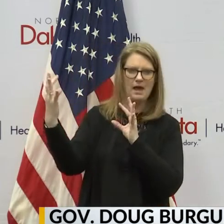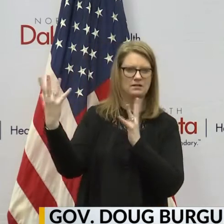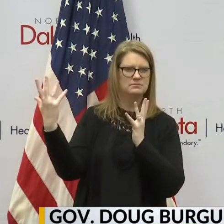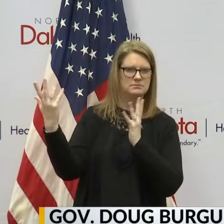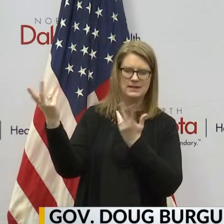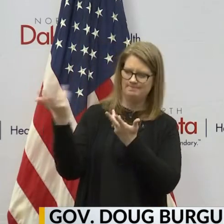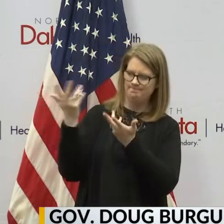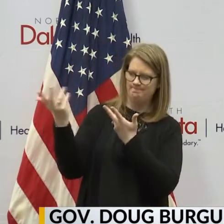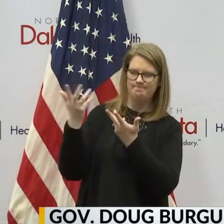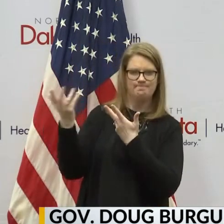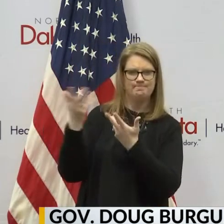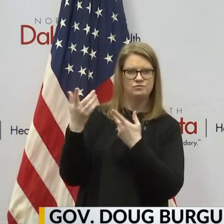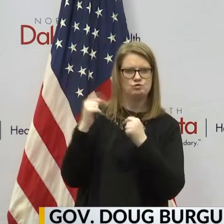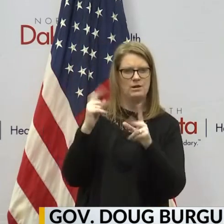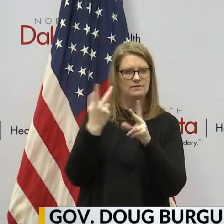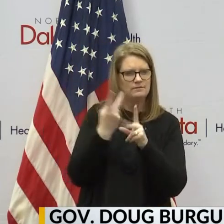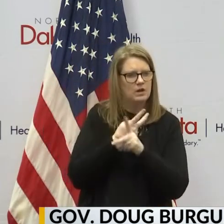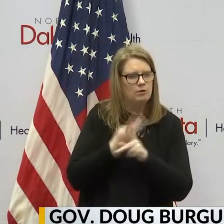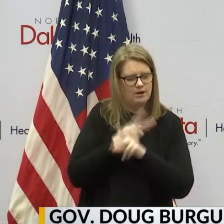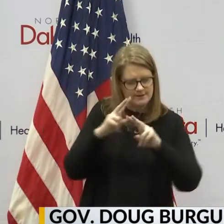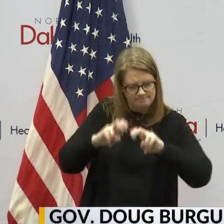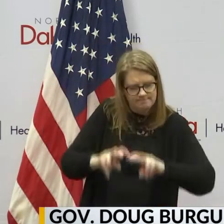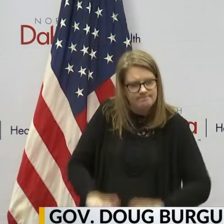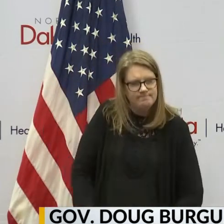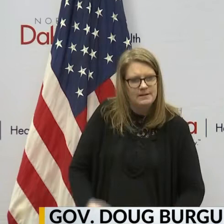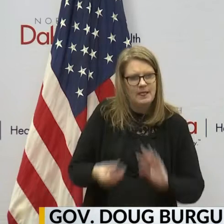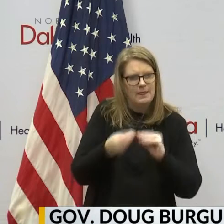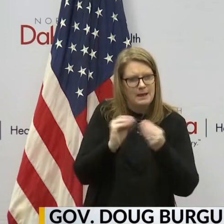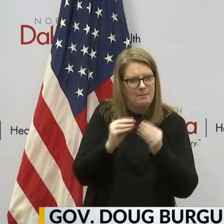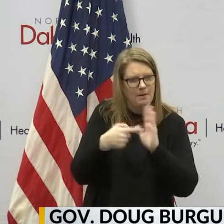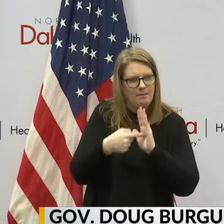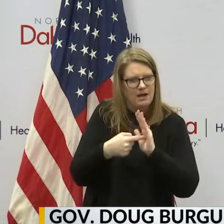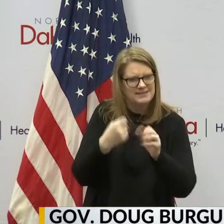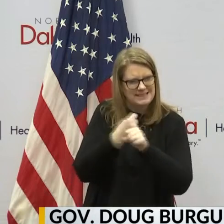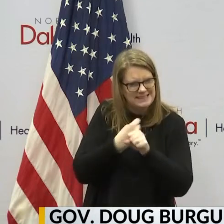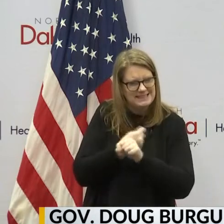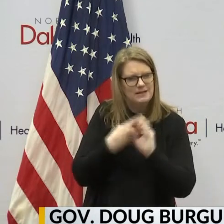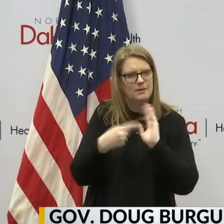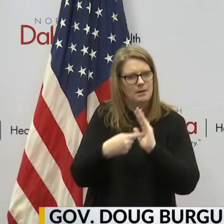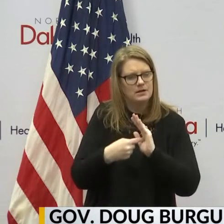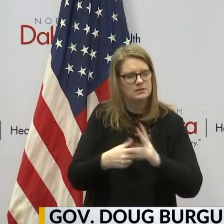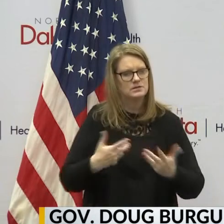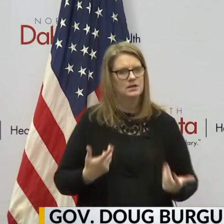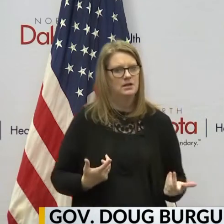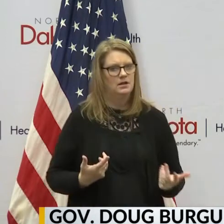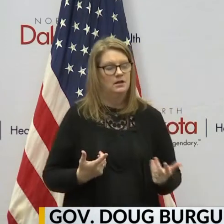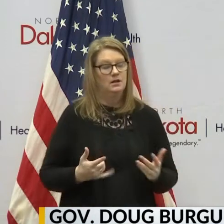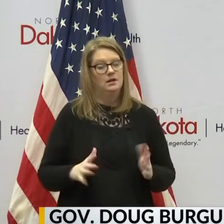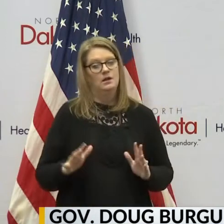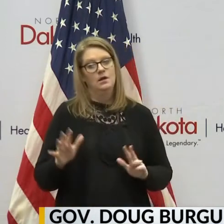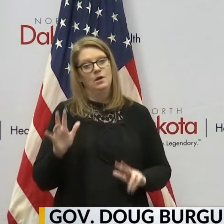GOVERNOR PHIL SCOTT LAST NIGHT AND TALK TO ONE OF HIS CABINET MEMBERS TODAY WITH THE WHOLE TEAM AND WE ARE USING THAT TO HELP US CONTINUE TO BUILD OUT